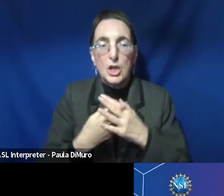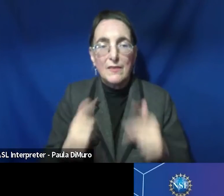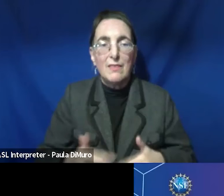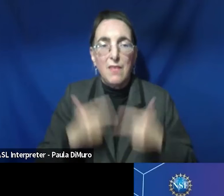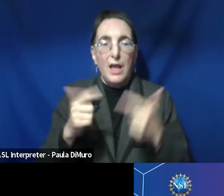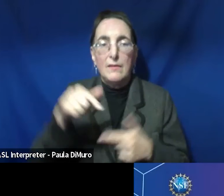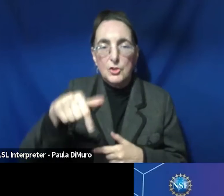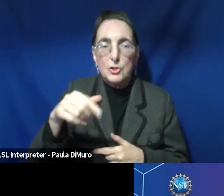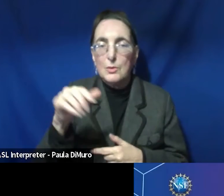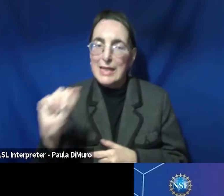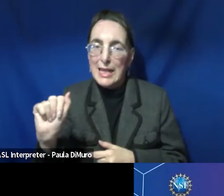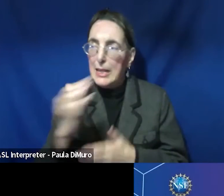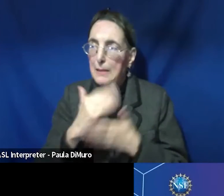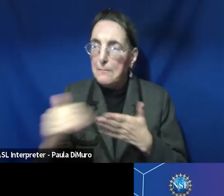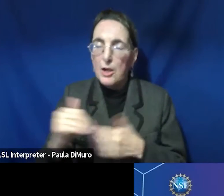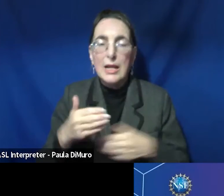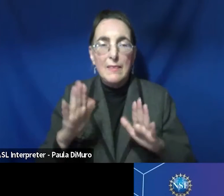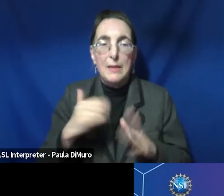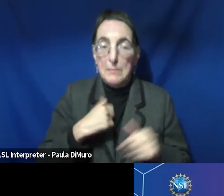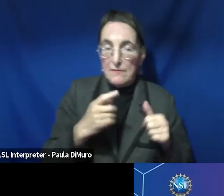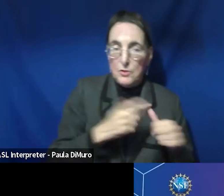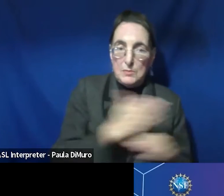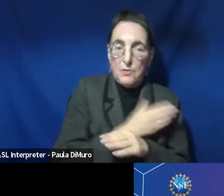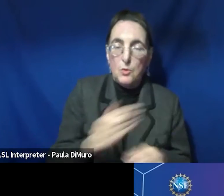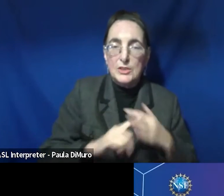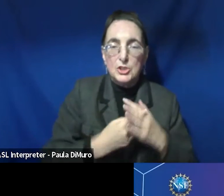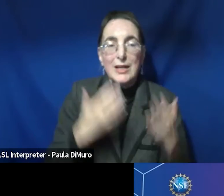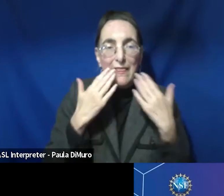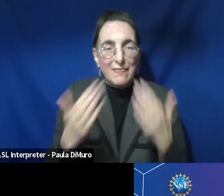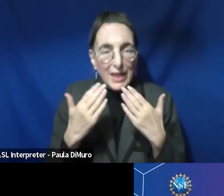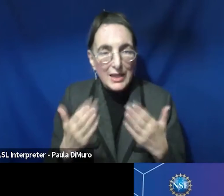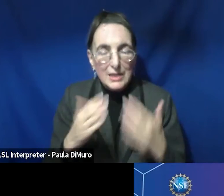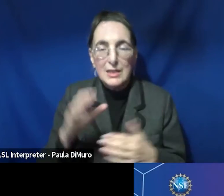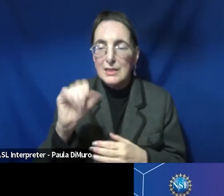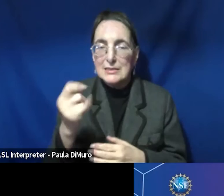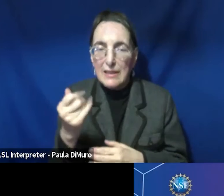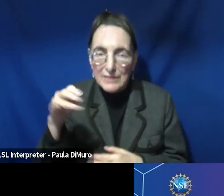And let me first off, before we get started, just thank Stephanie and her team and everyone